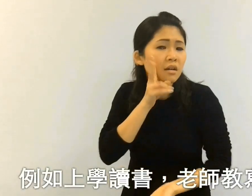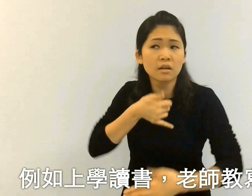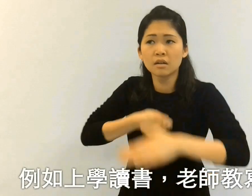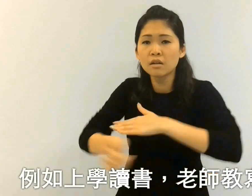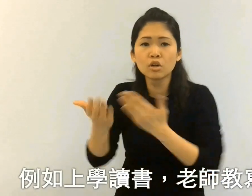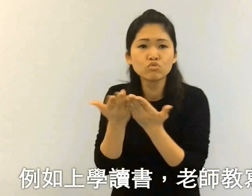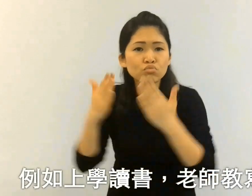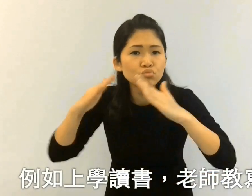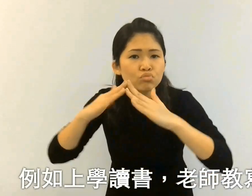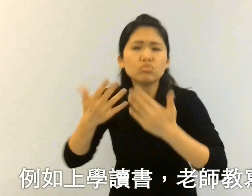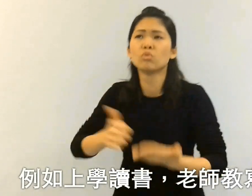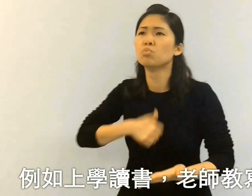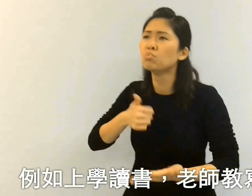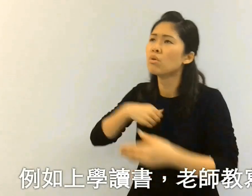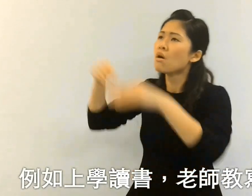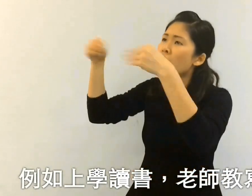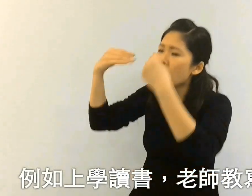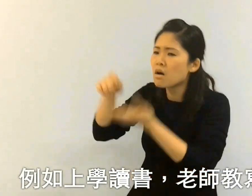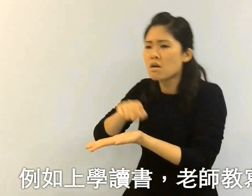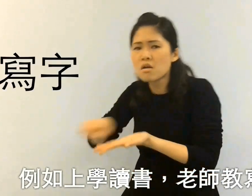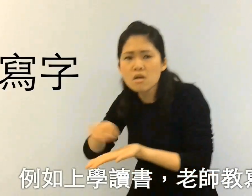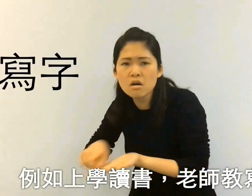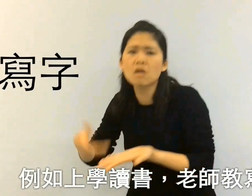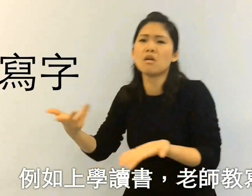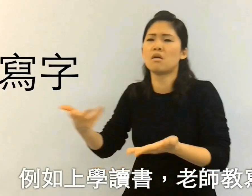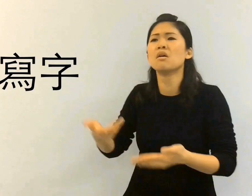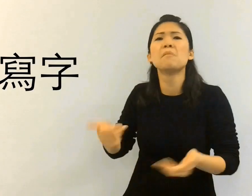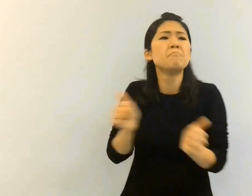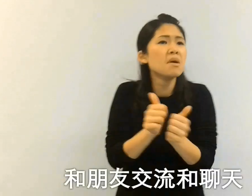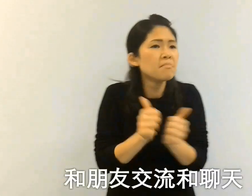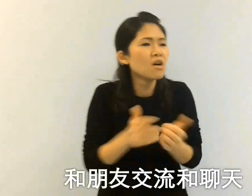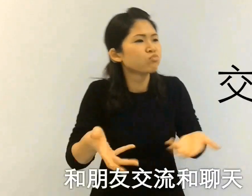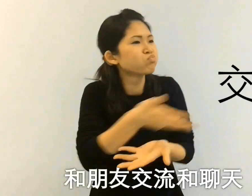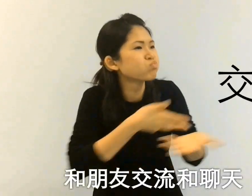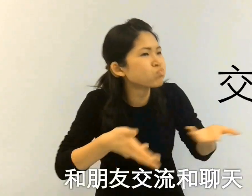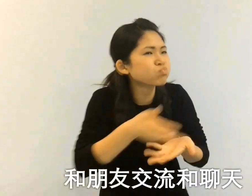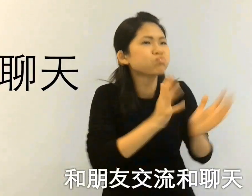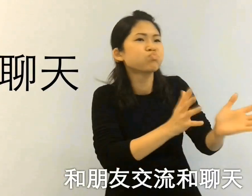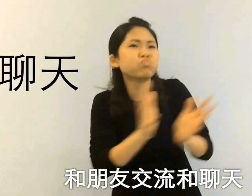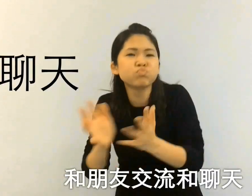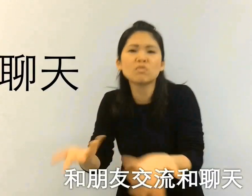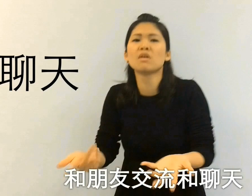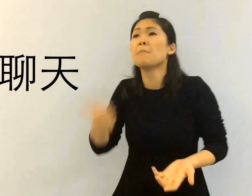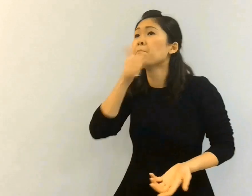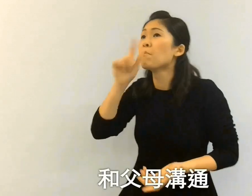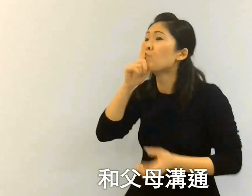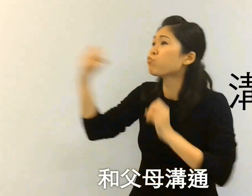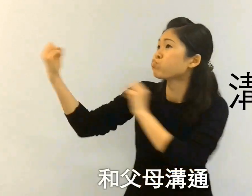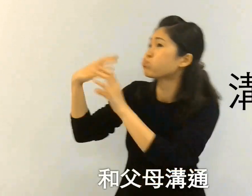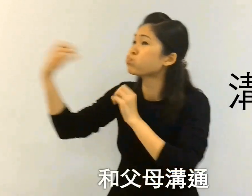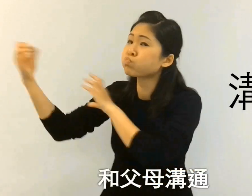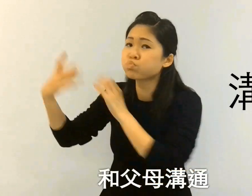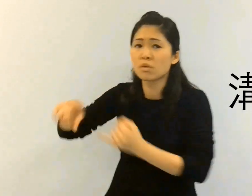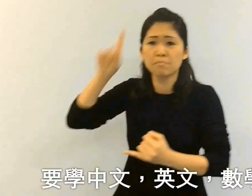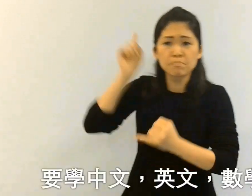Such as, going to school, learning to write, and communicate socially with friends, communicating with parents.